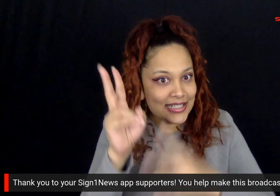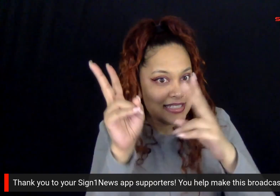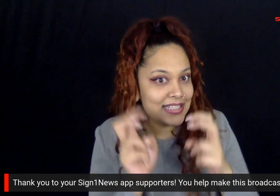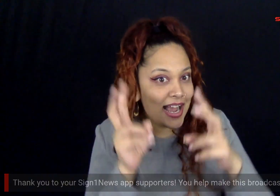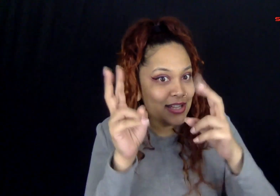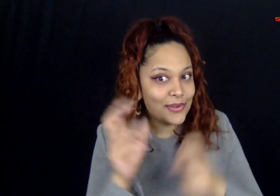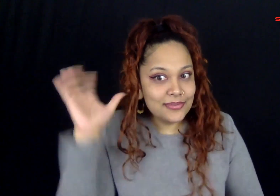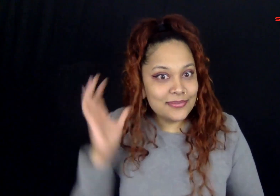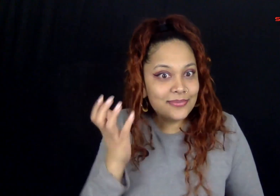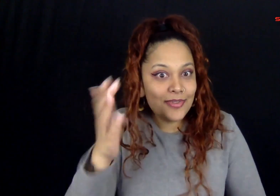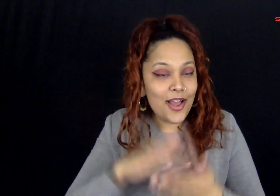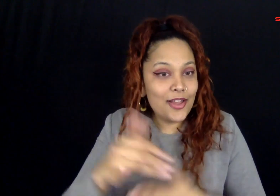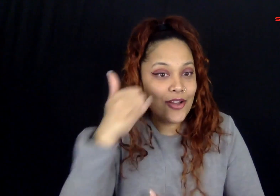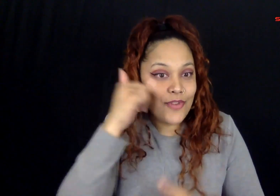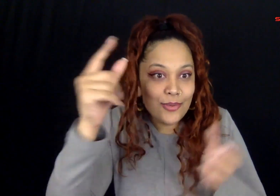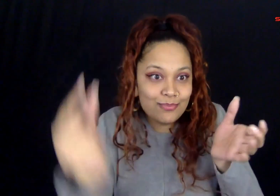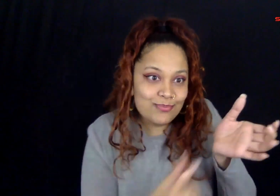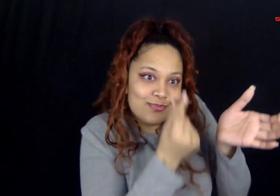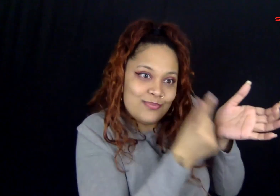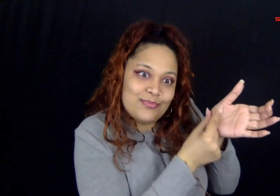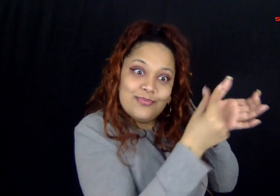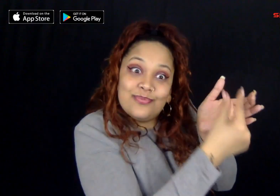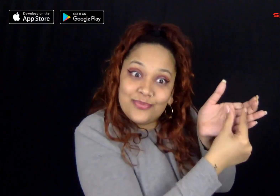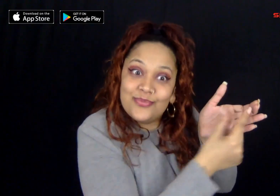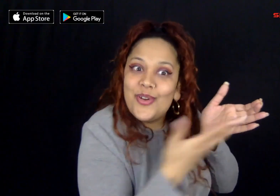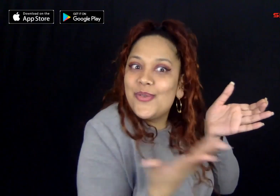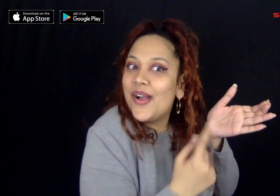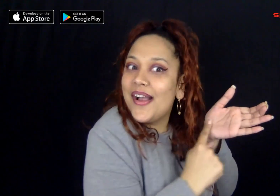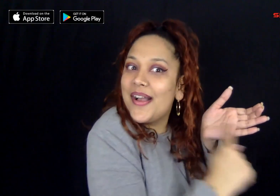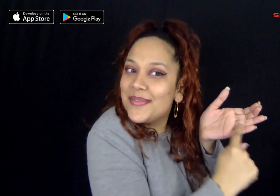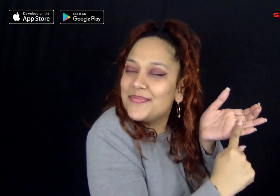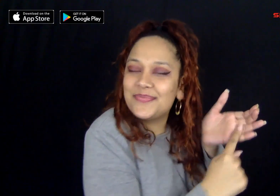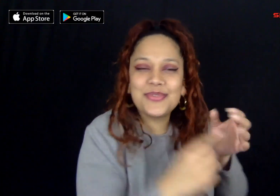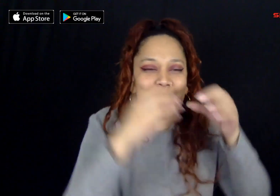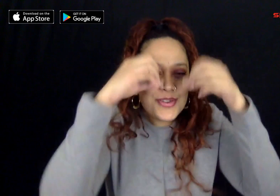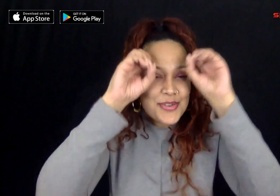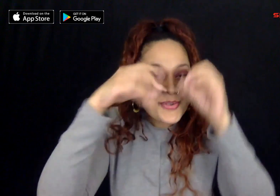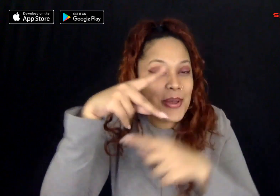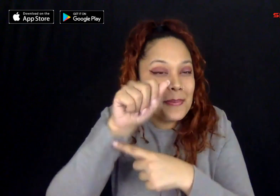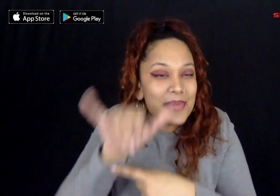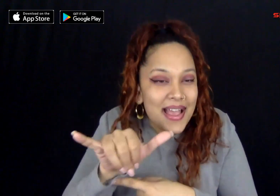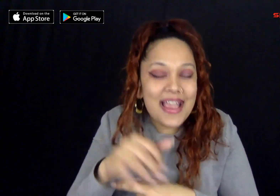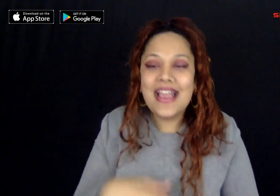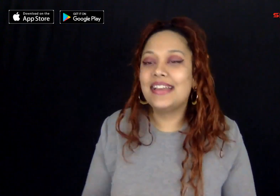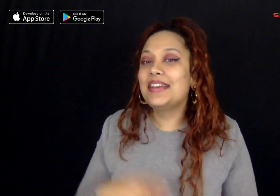download the Sign1News app by heading to the app store or Google play store on your smart phone